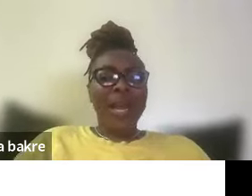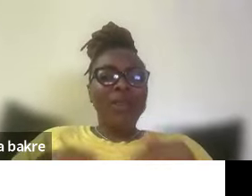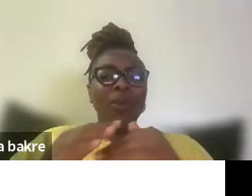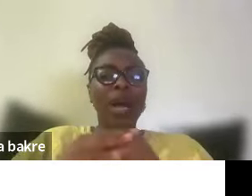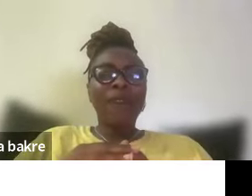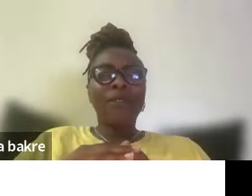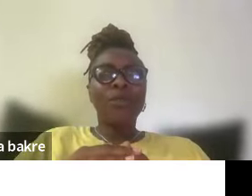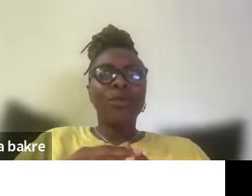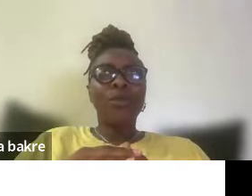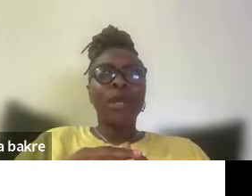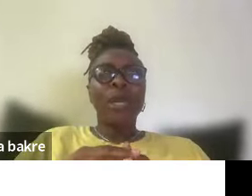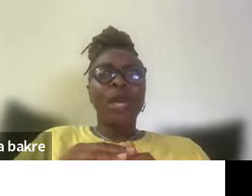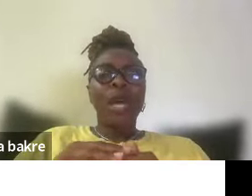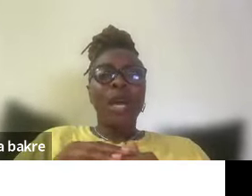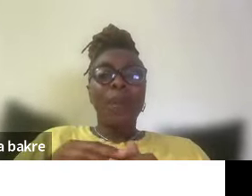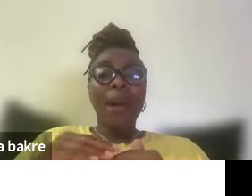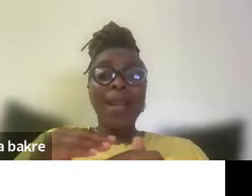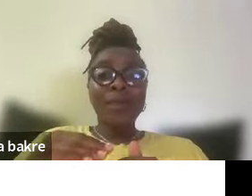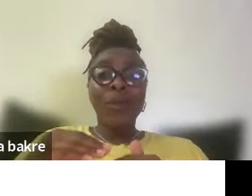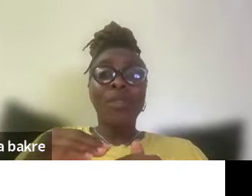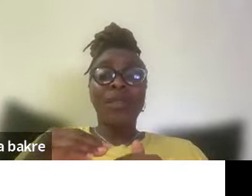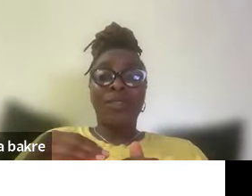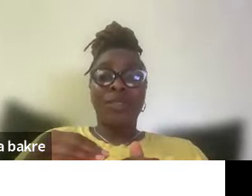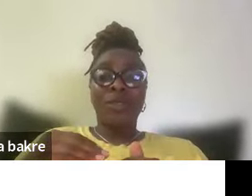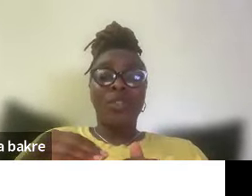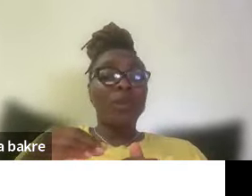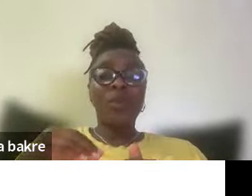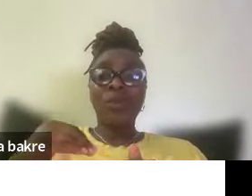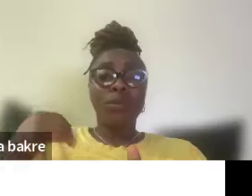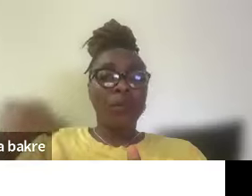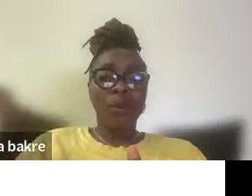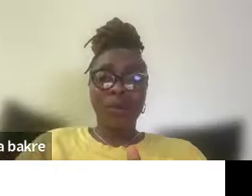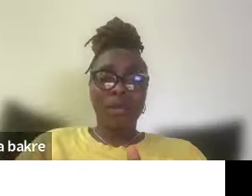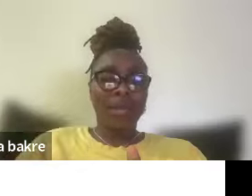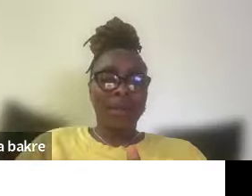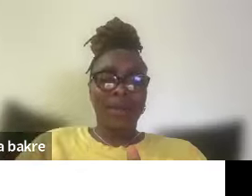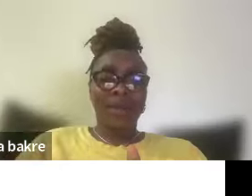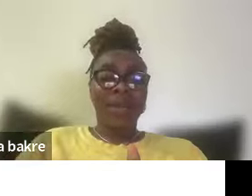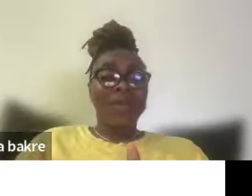sola bakre: and you have to pass one stage to be able to move on to the next.